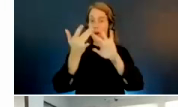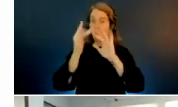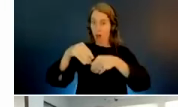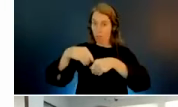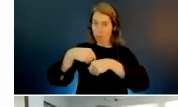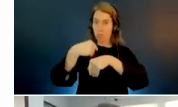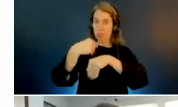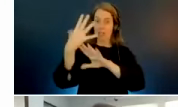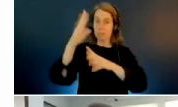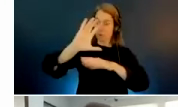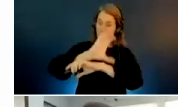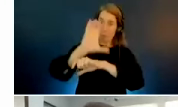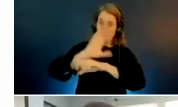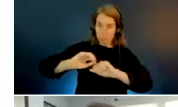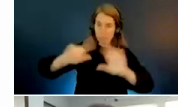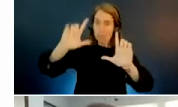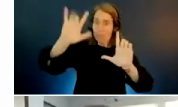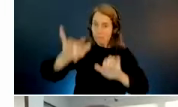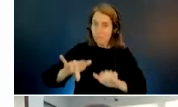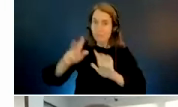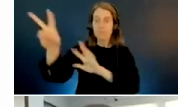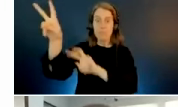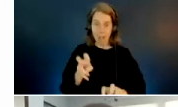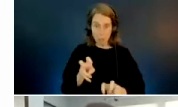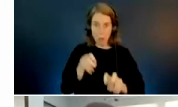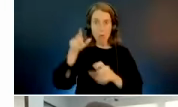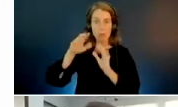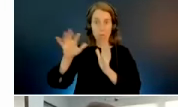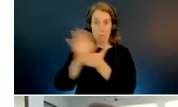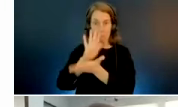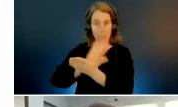operational it's still a thing or you can drop it off at your county election office